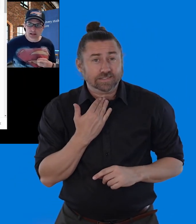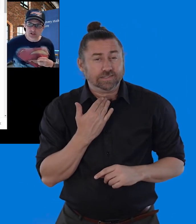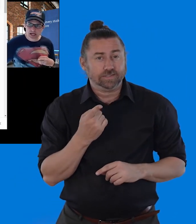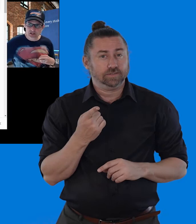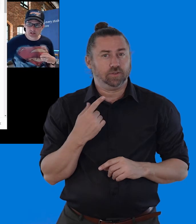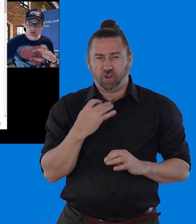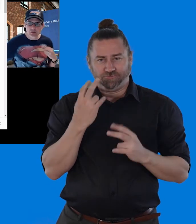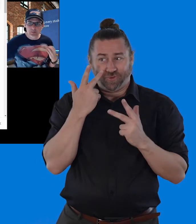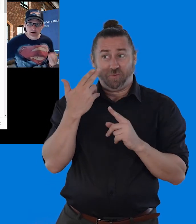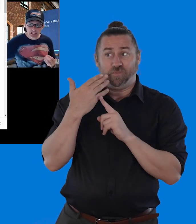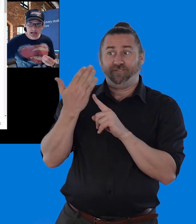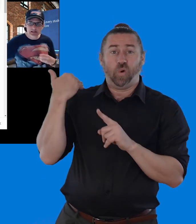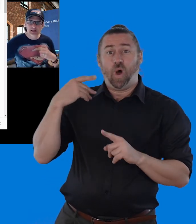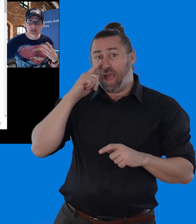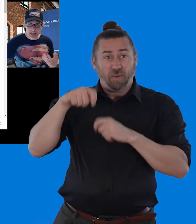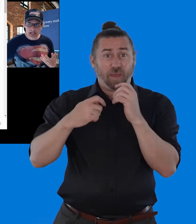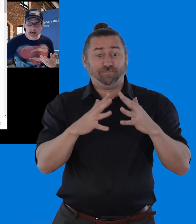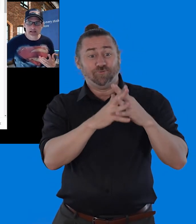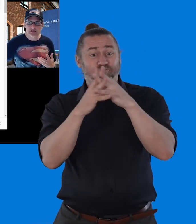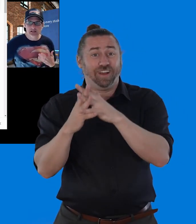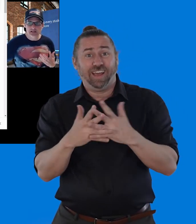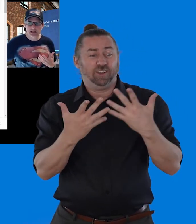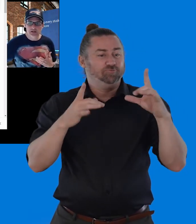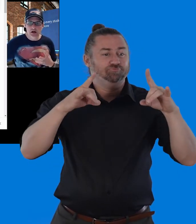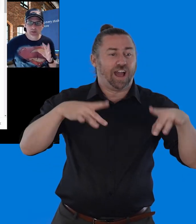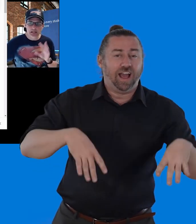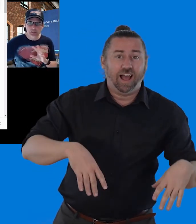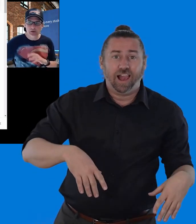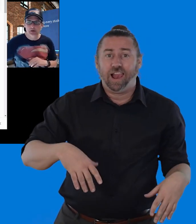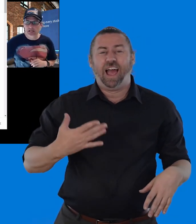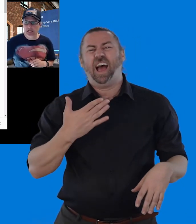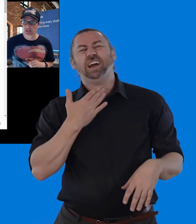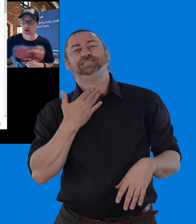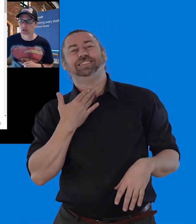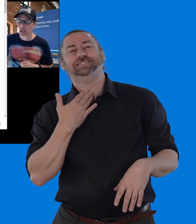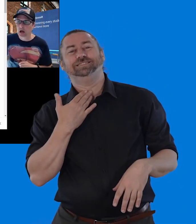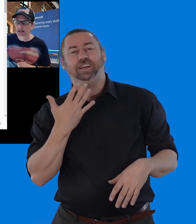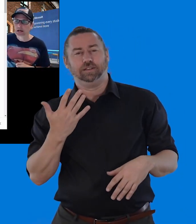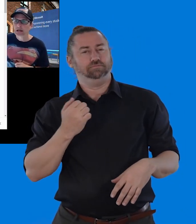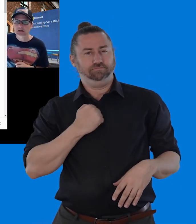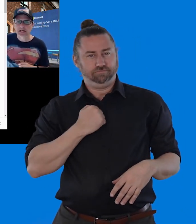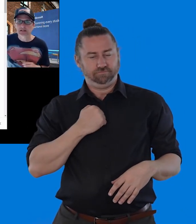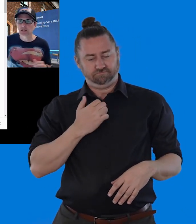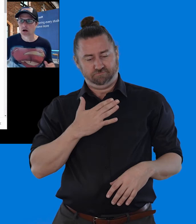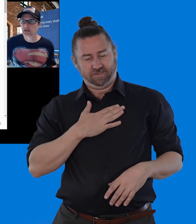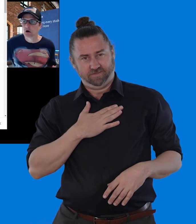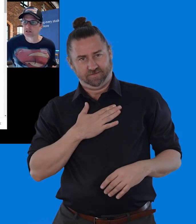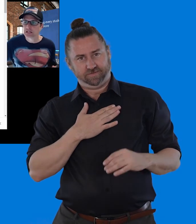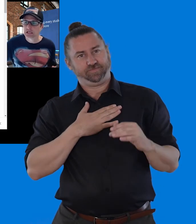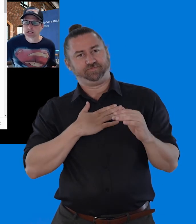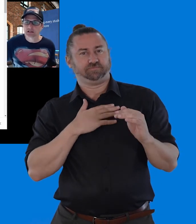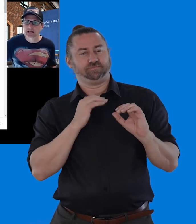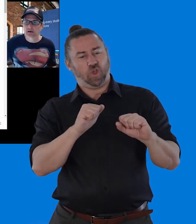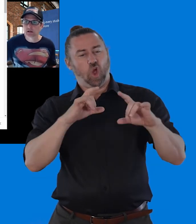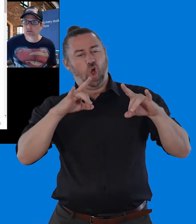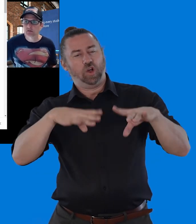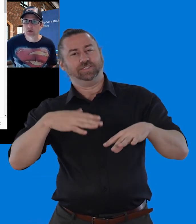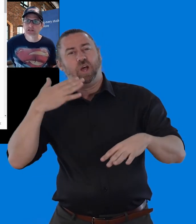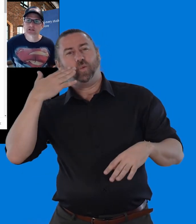so I could change it into an American accent, Australian accent, et cetera. I'm gonna keep it on Natasha online 'cause that's a nice Aussie sounding voice.